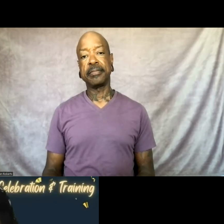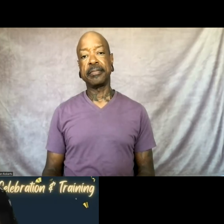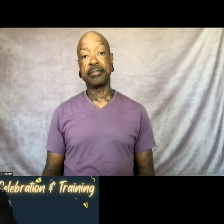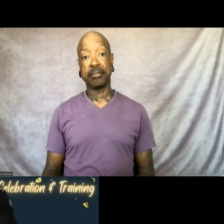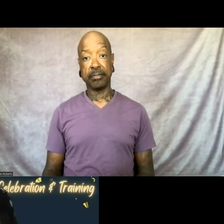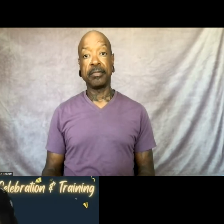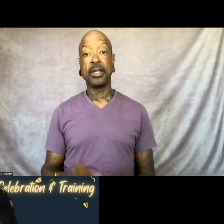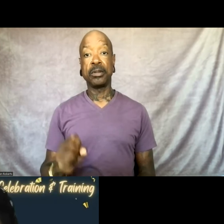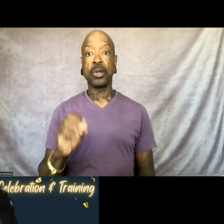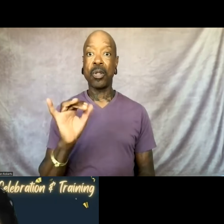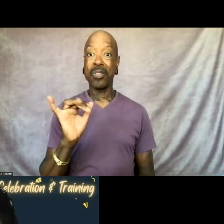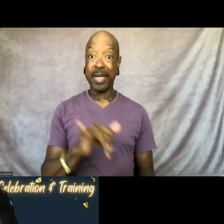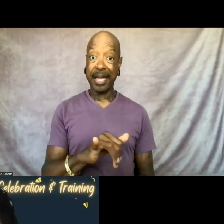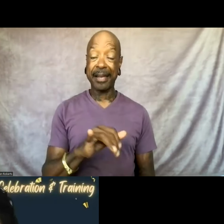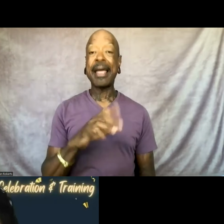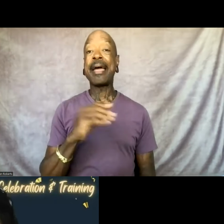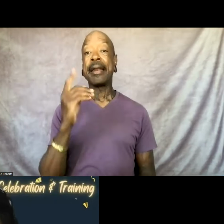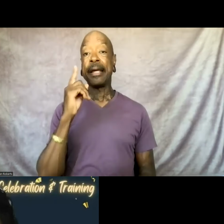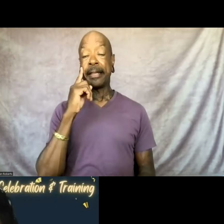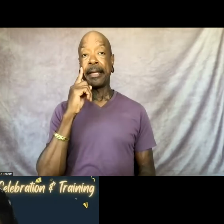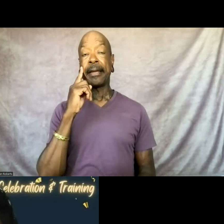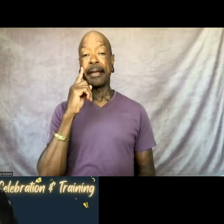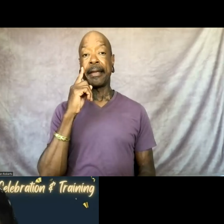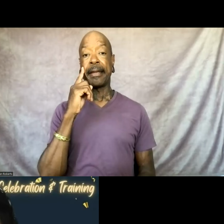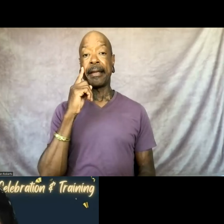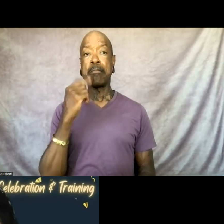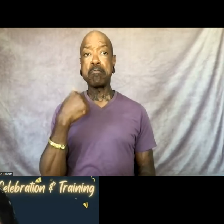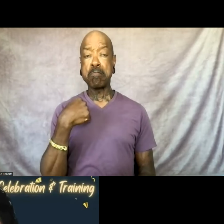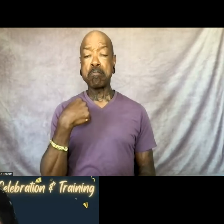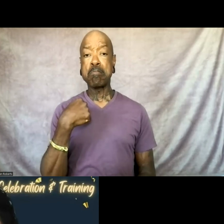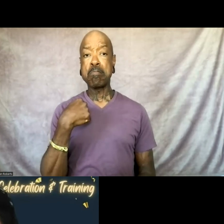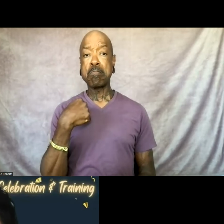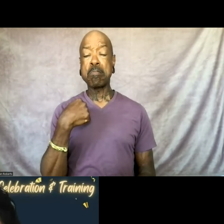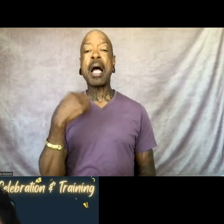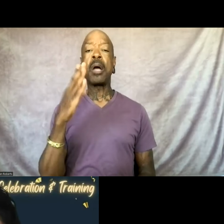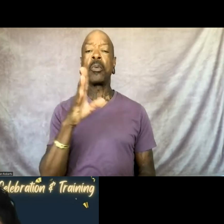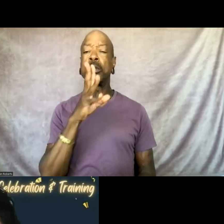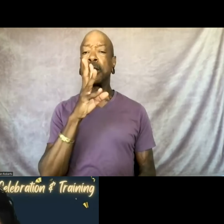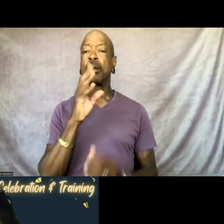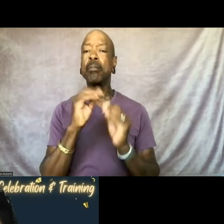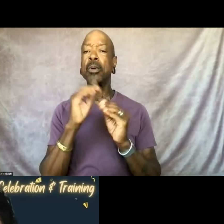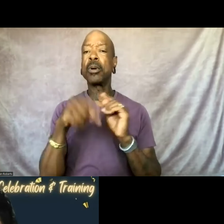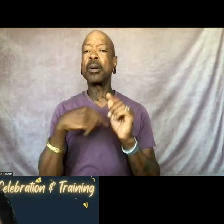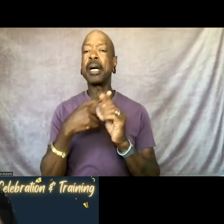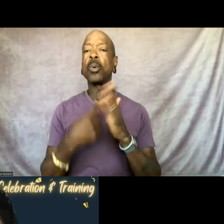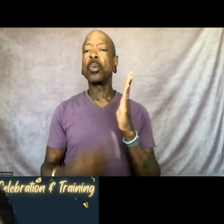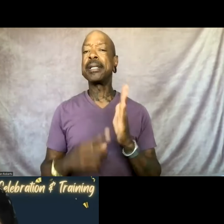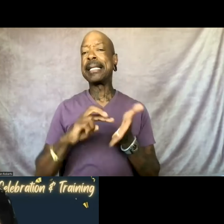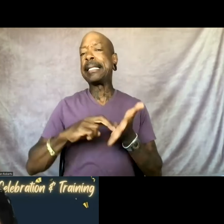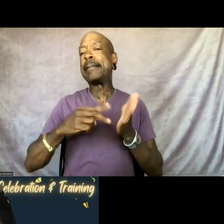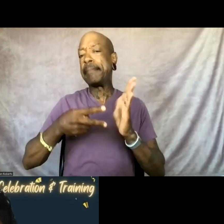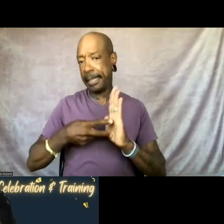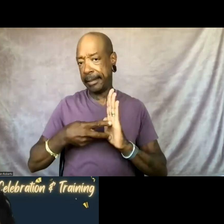just you know, seven days ago in June.